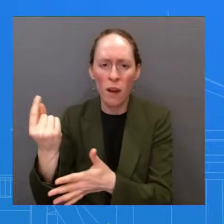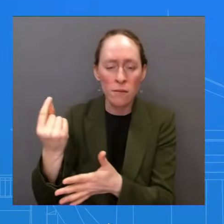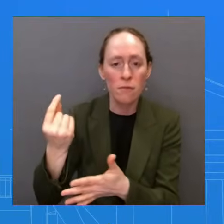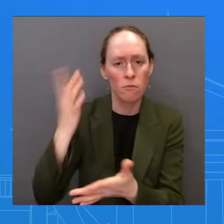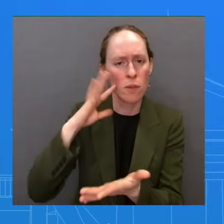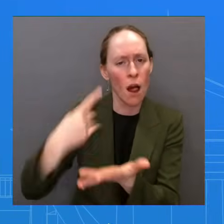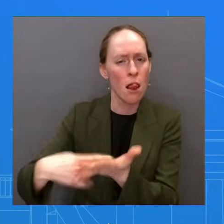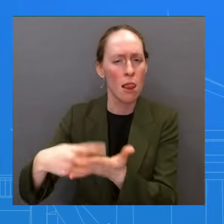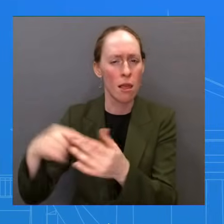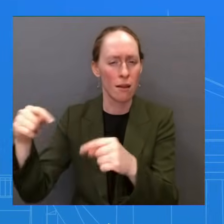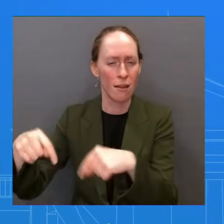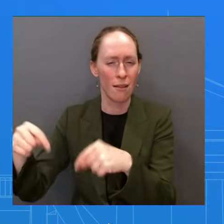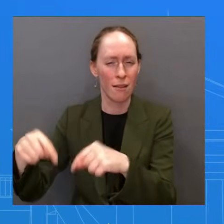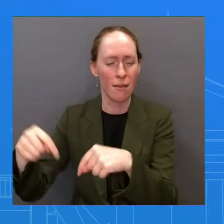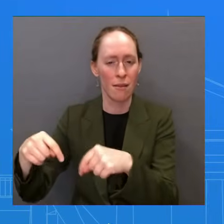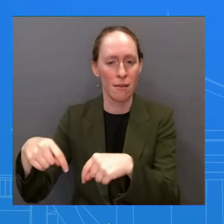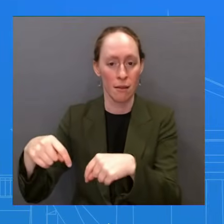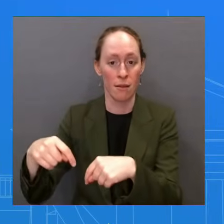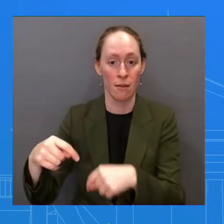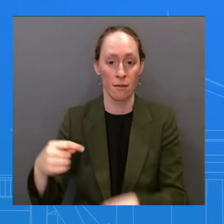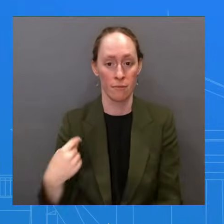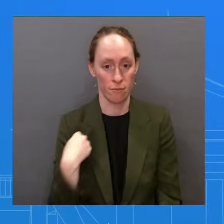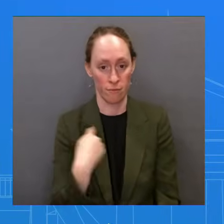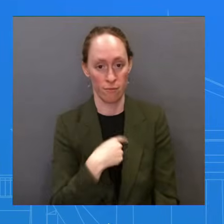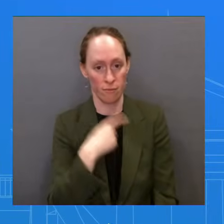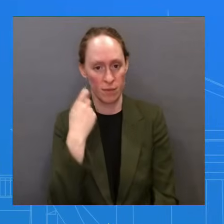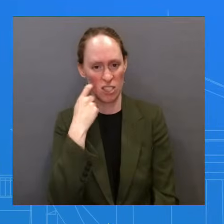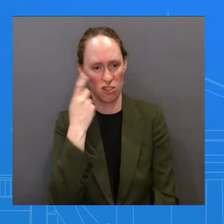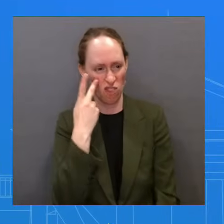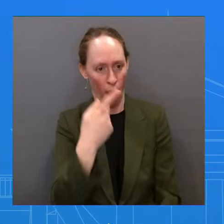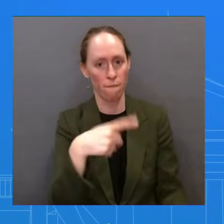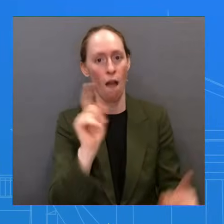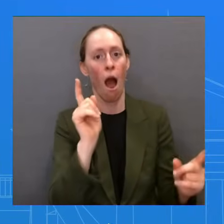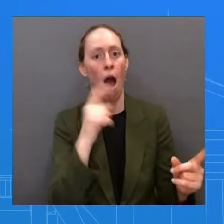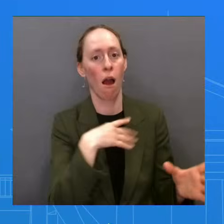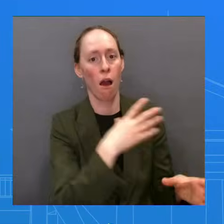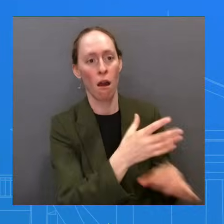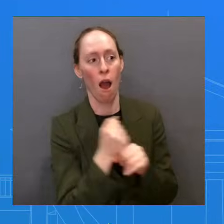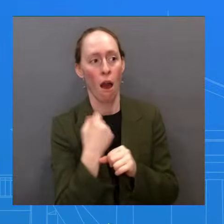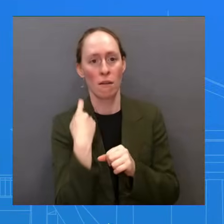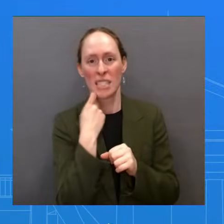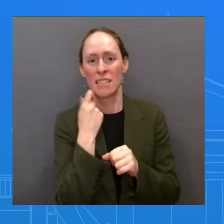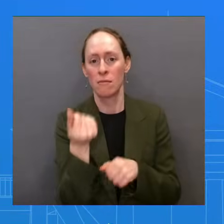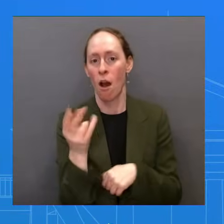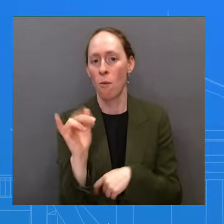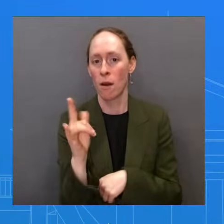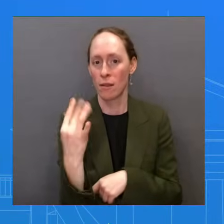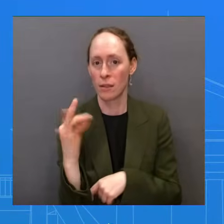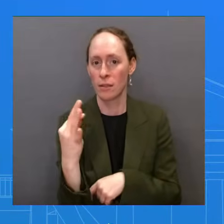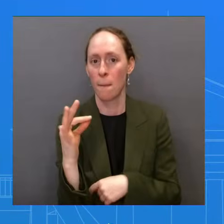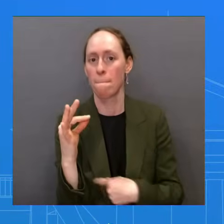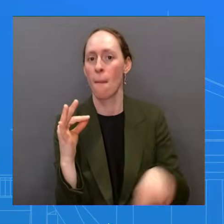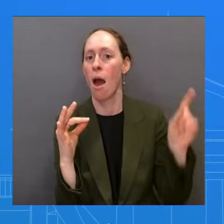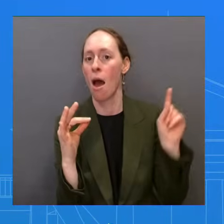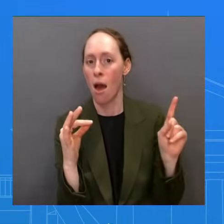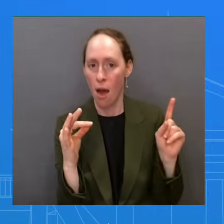So, look, he's going to continue to make very clear that this is up to Congress to act when it comes to the debt ceiling.